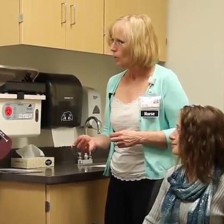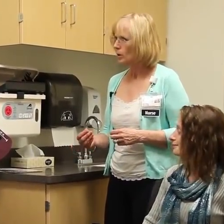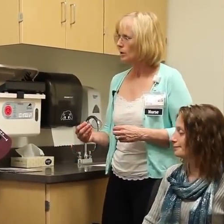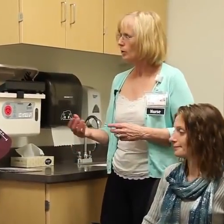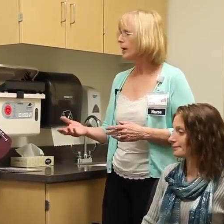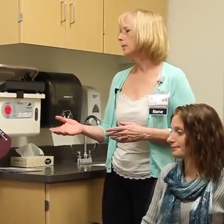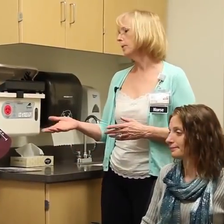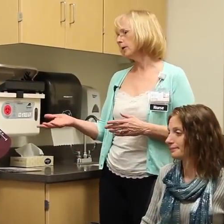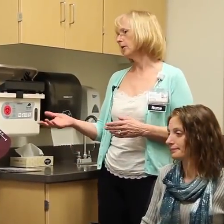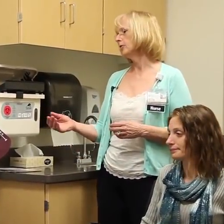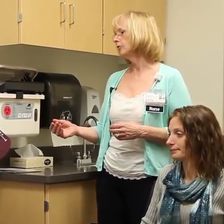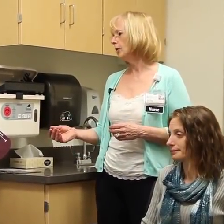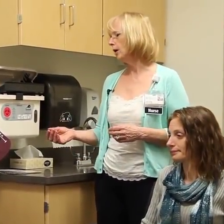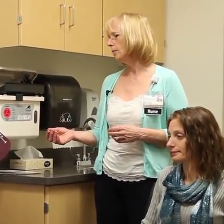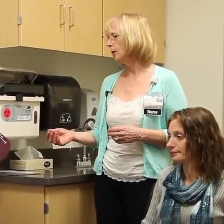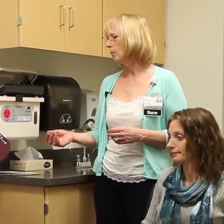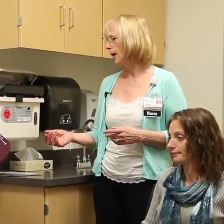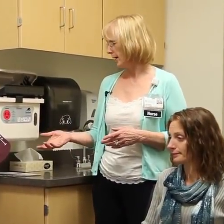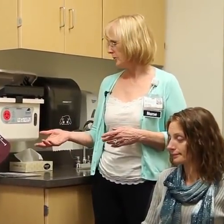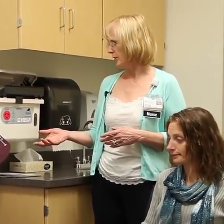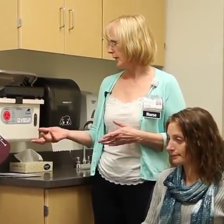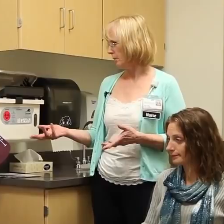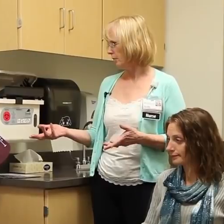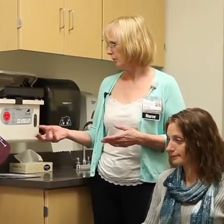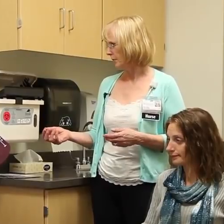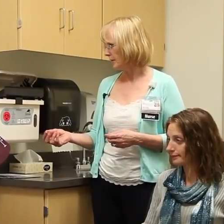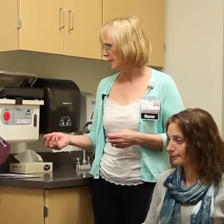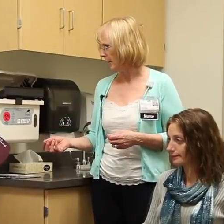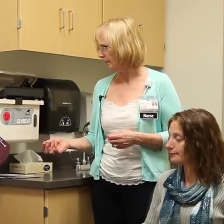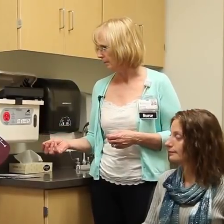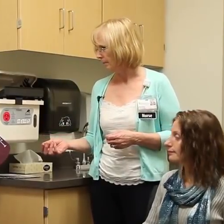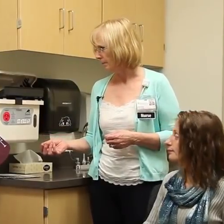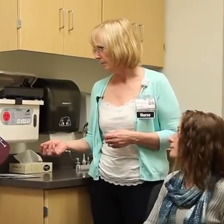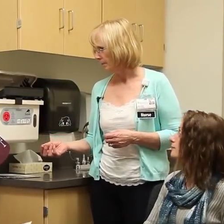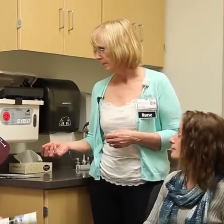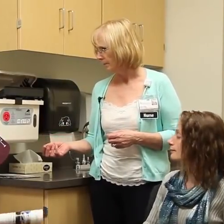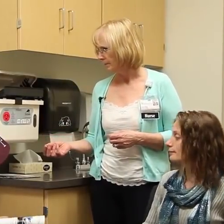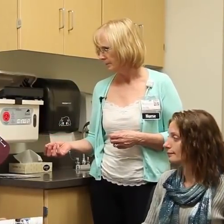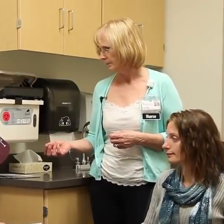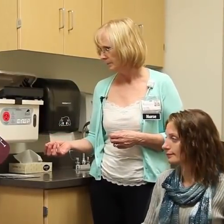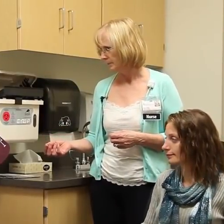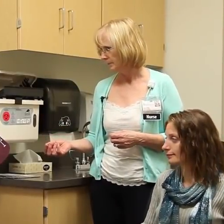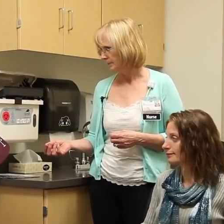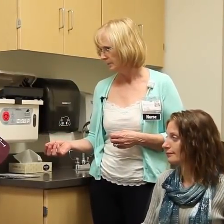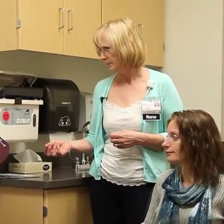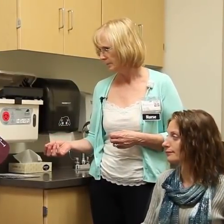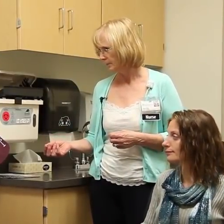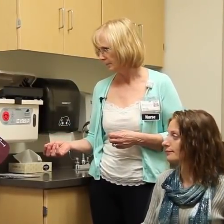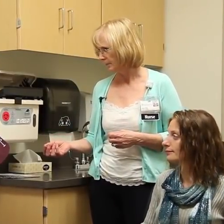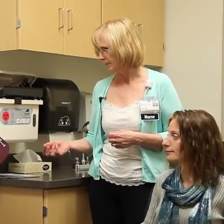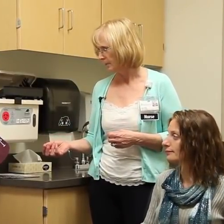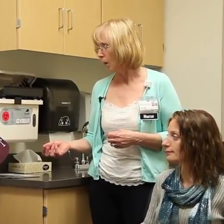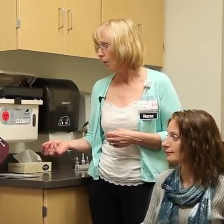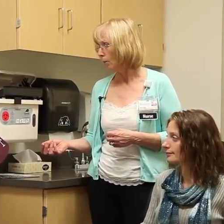Ann: Well, great, Peter, could you tell me why Angie came in for a visit today? Peter: Angie just asked me to drive.